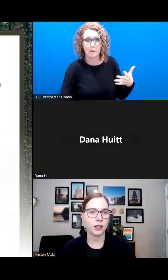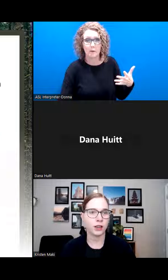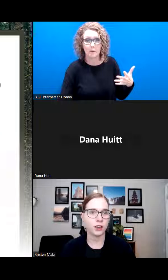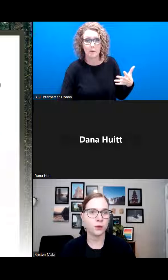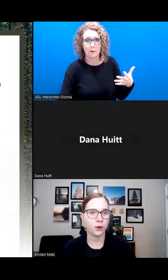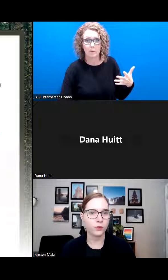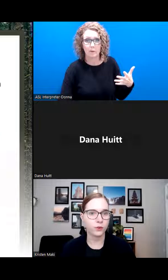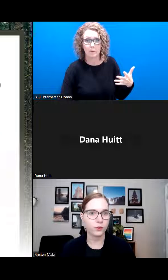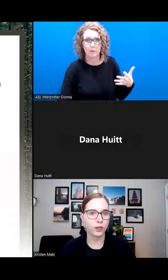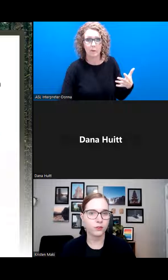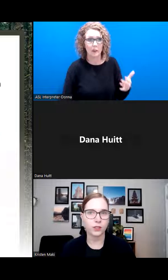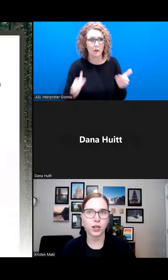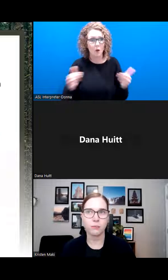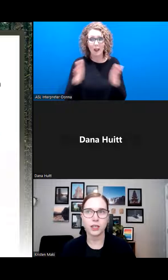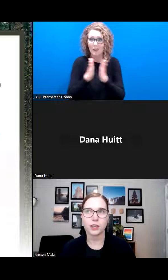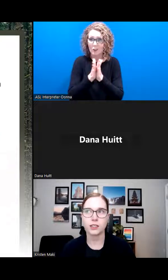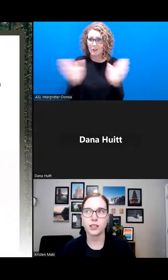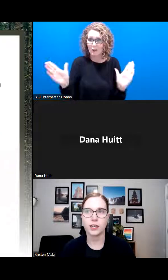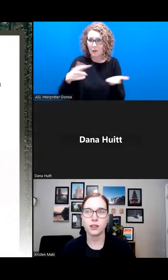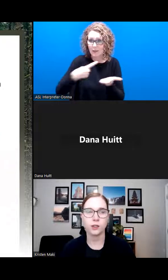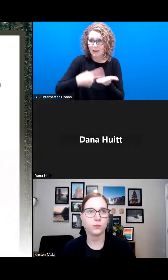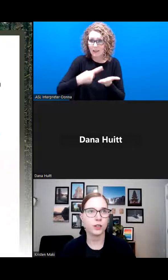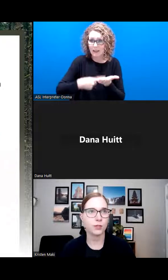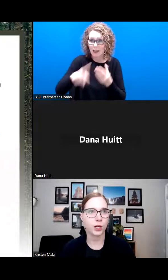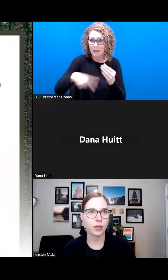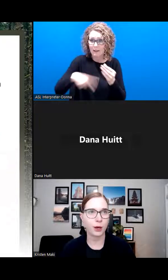on the same page of what we're talking about here. When we talk about both long-term care and